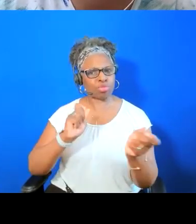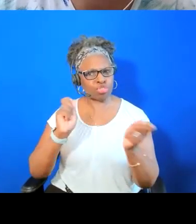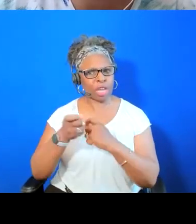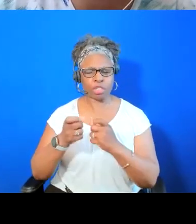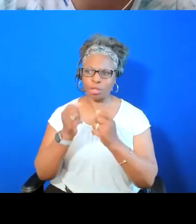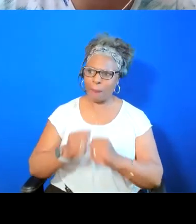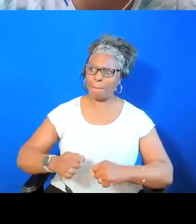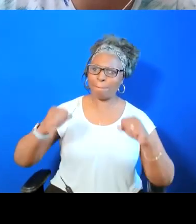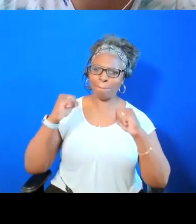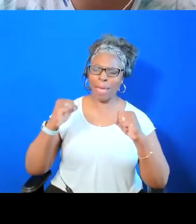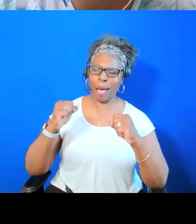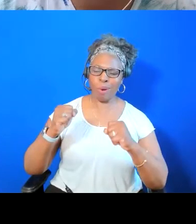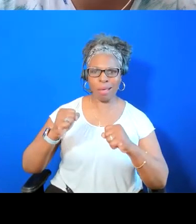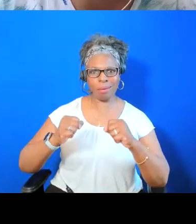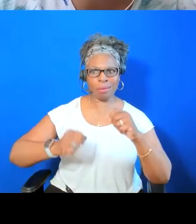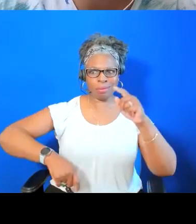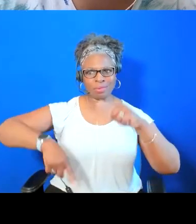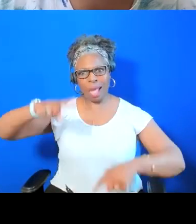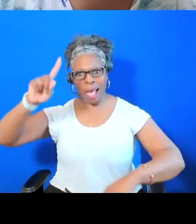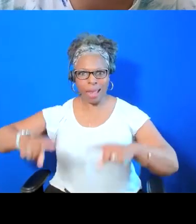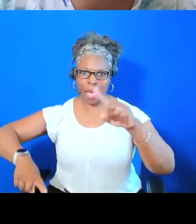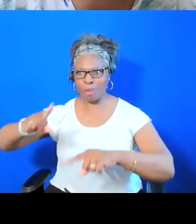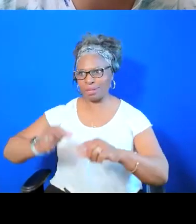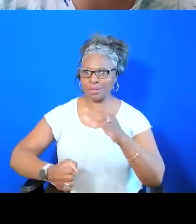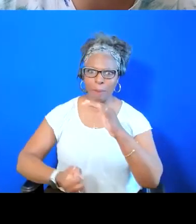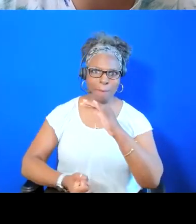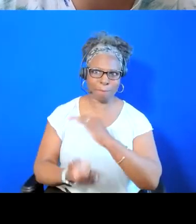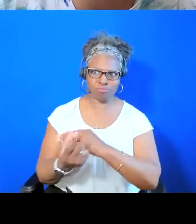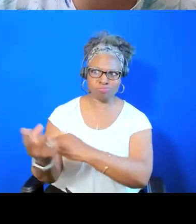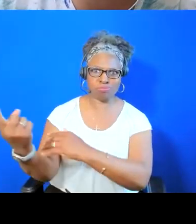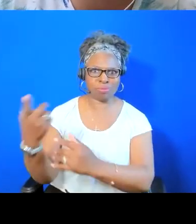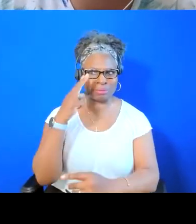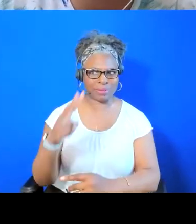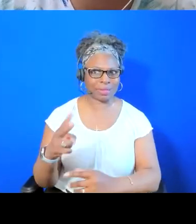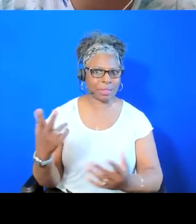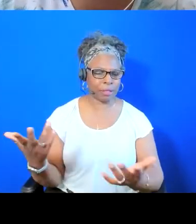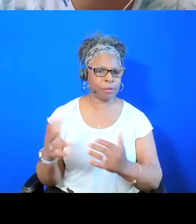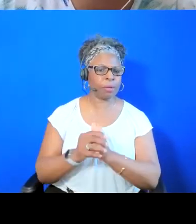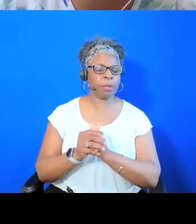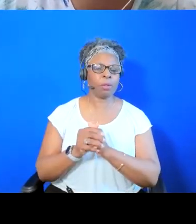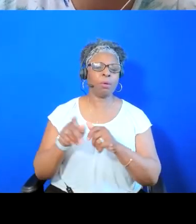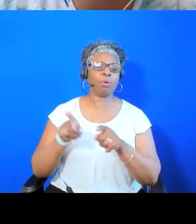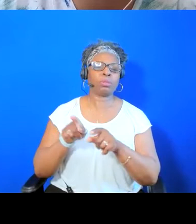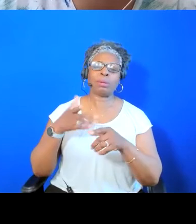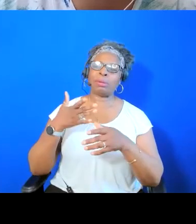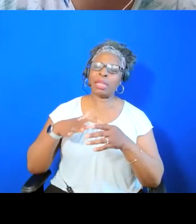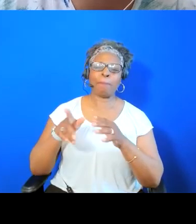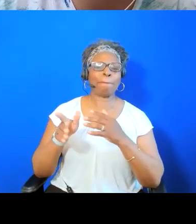that that we observe around, and also in seeing more migrants in the position of leadership.